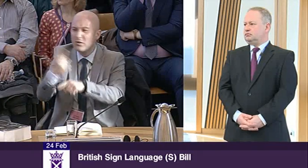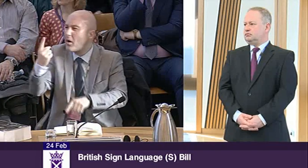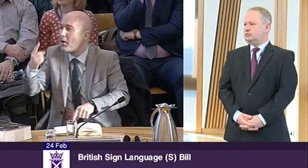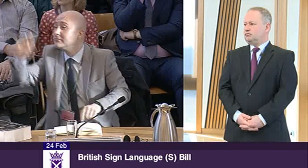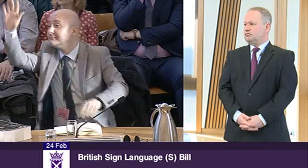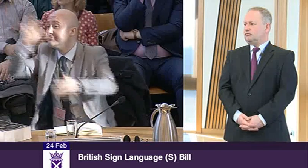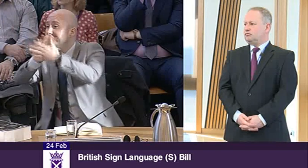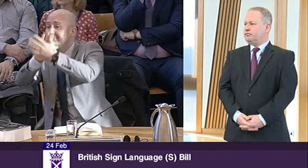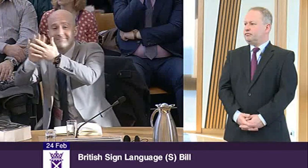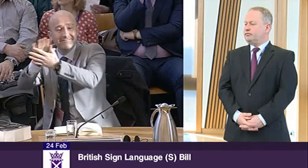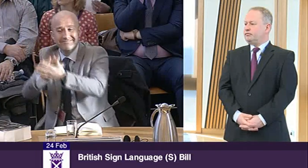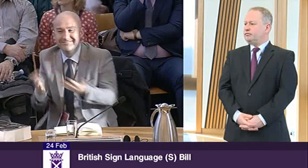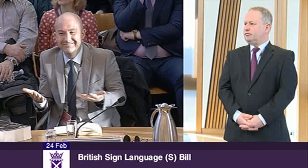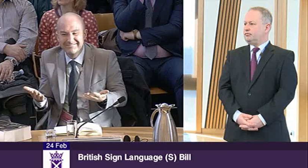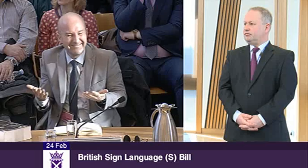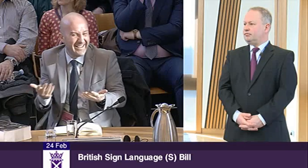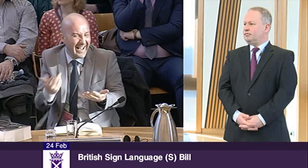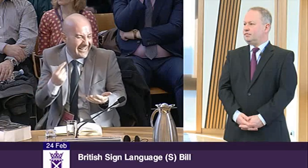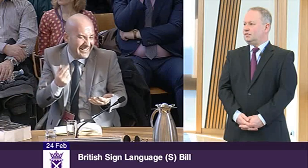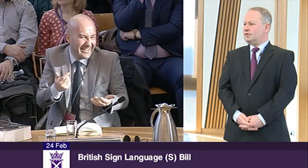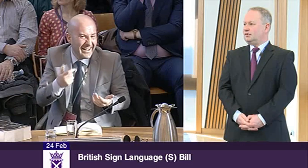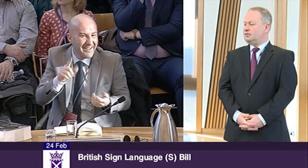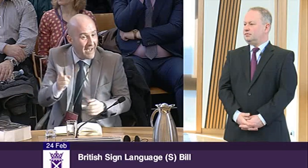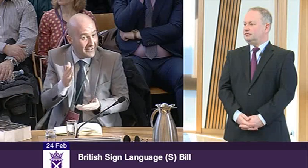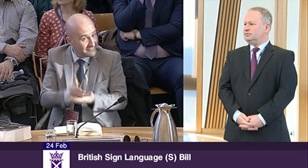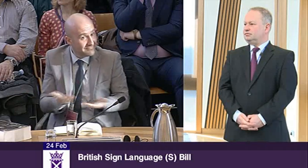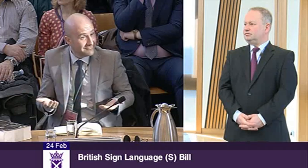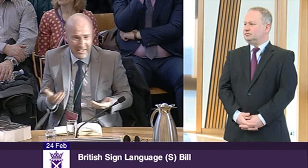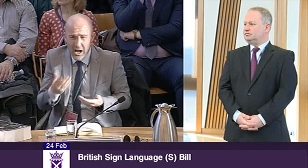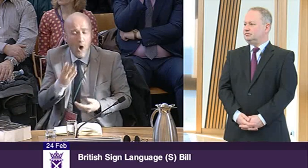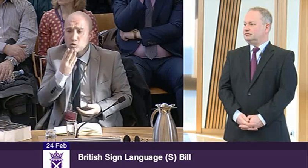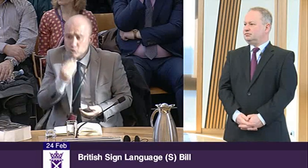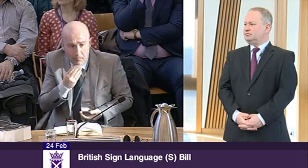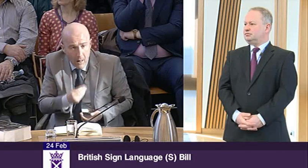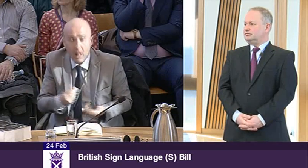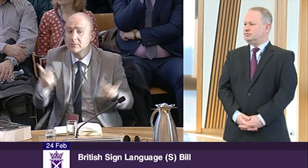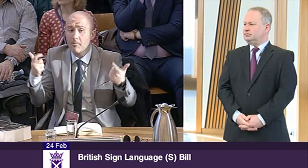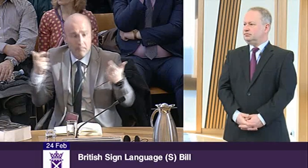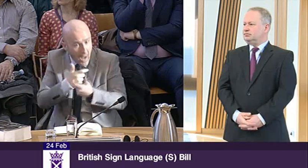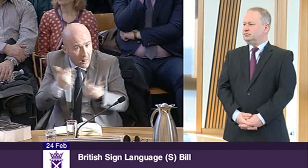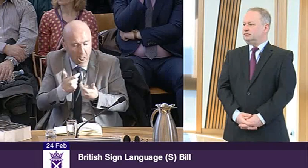in English and BSL. That would mean that there would be far more interaction between deaf